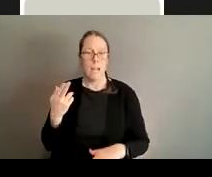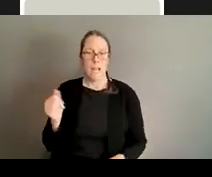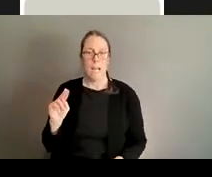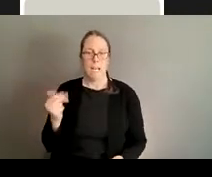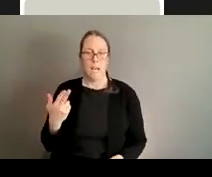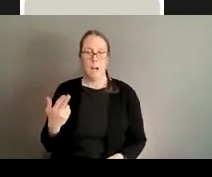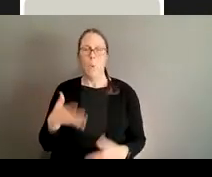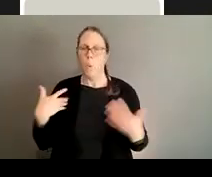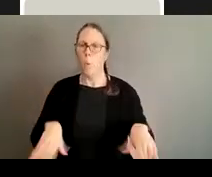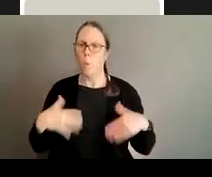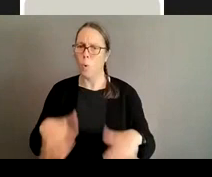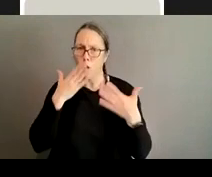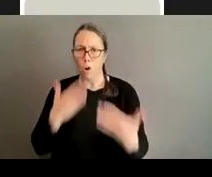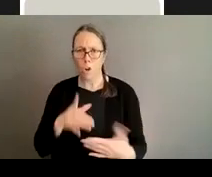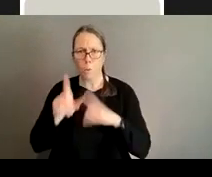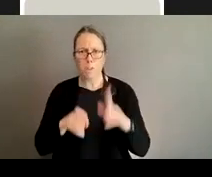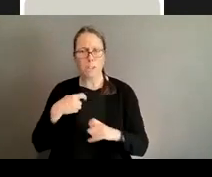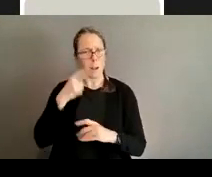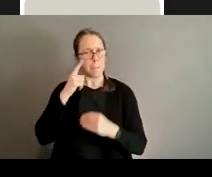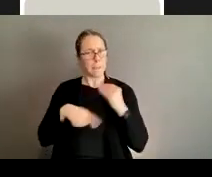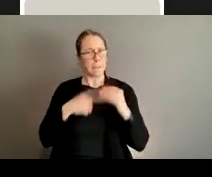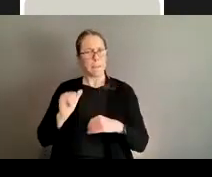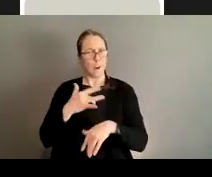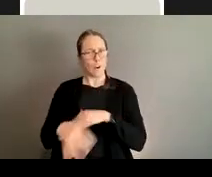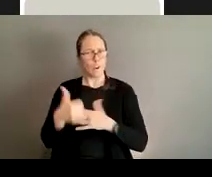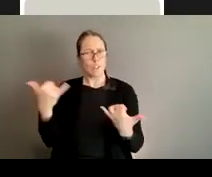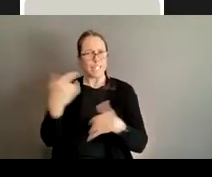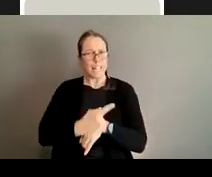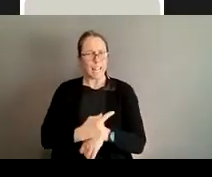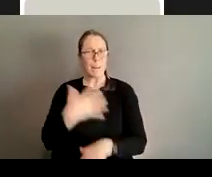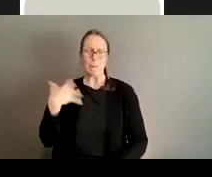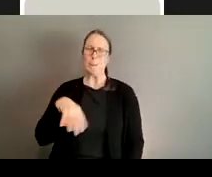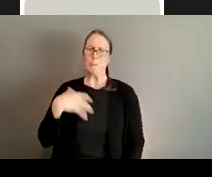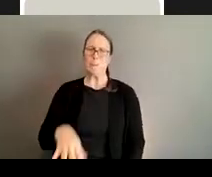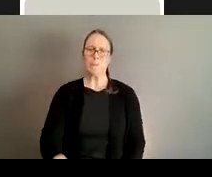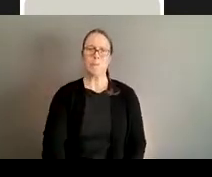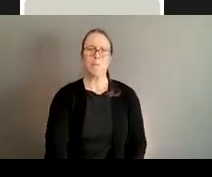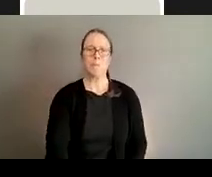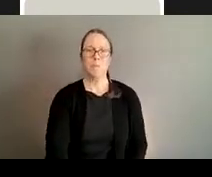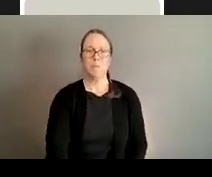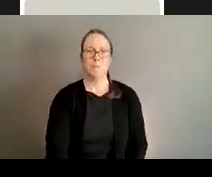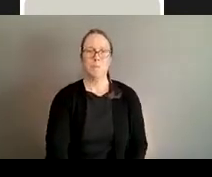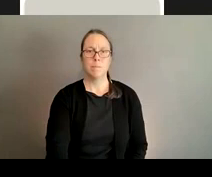Actually I was thinking about this earlier this morning (chuckles). So, there are several